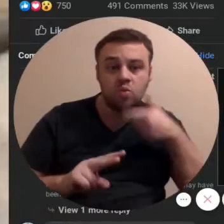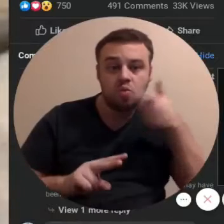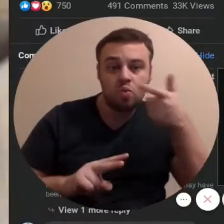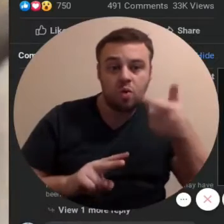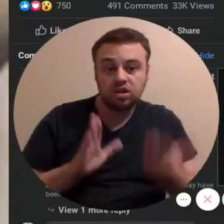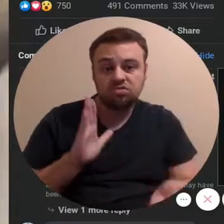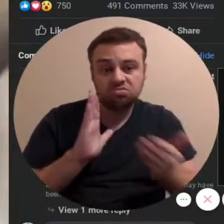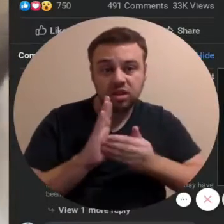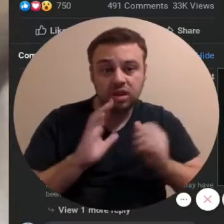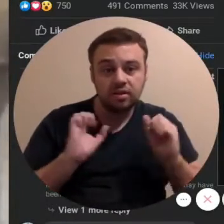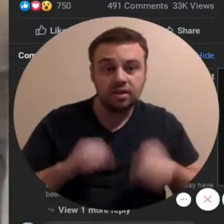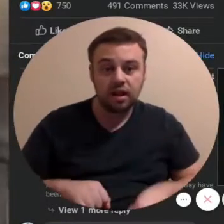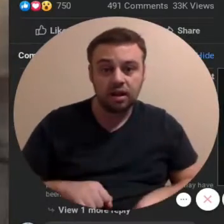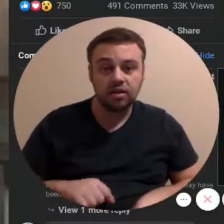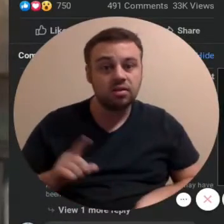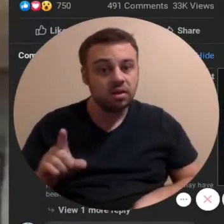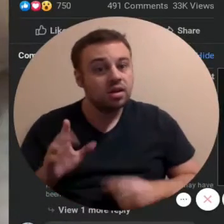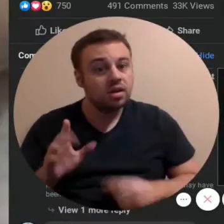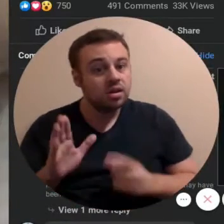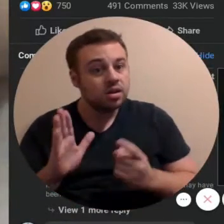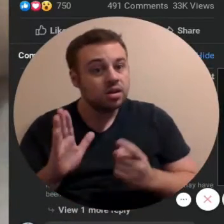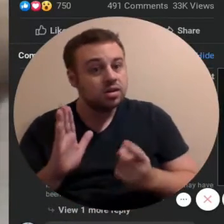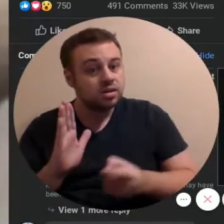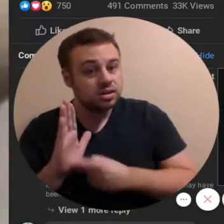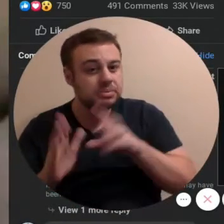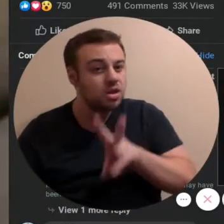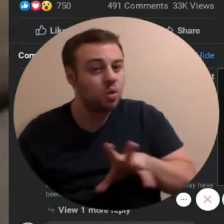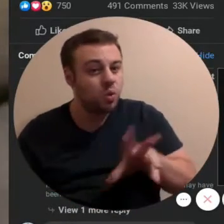Julie: Yes. Erica: You're gonna eat that carrot? Why doesn't he want the carrot?